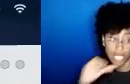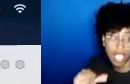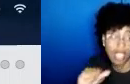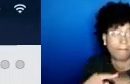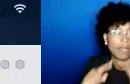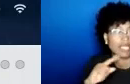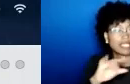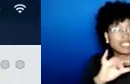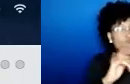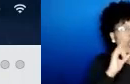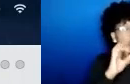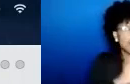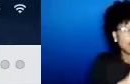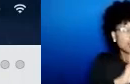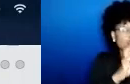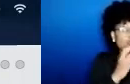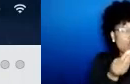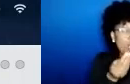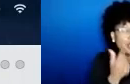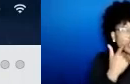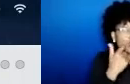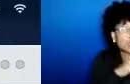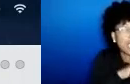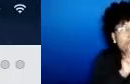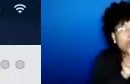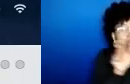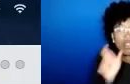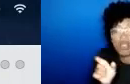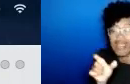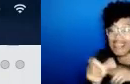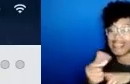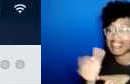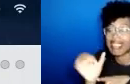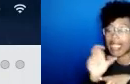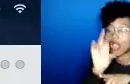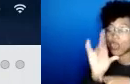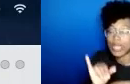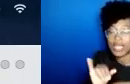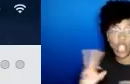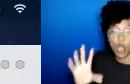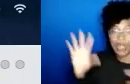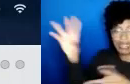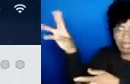add images from the gallery itself. 07:17:44 So, I will just add an image here.